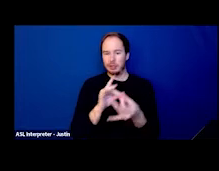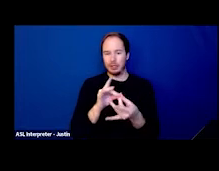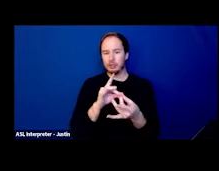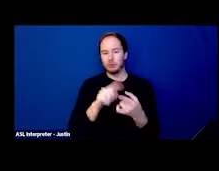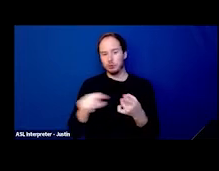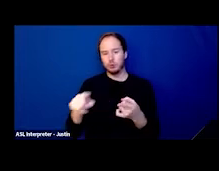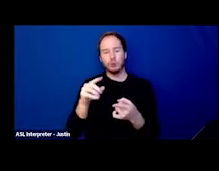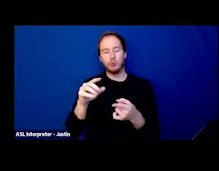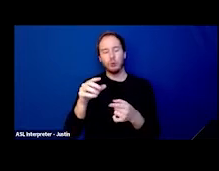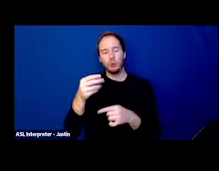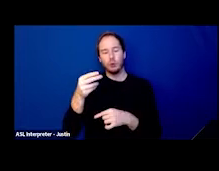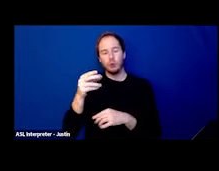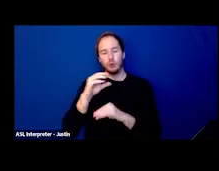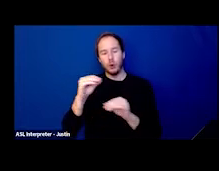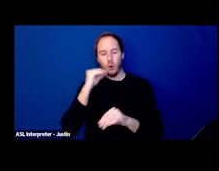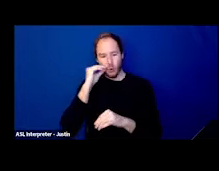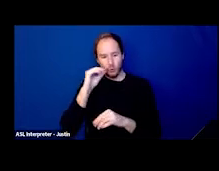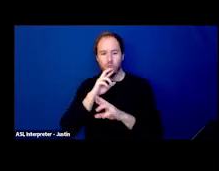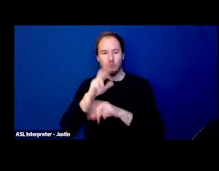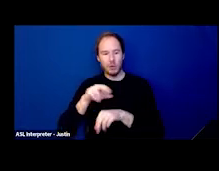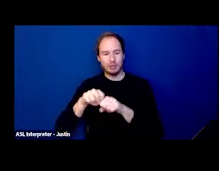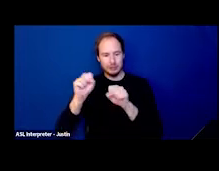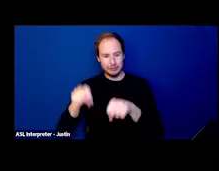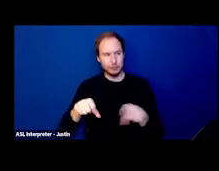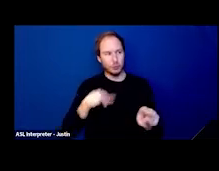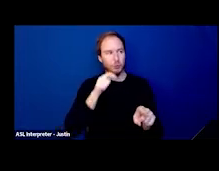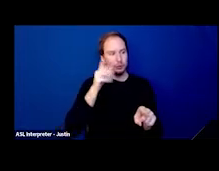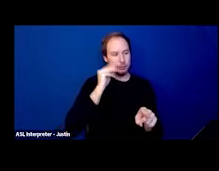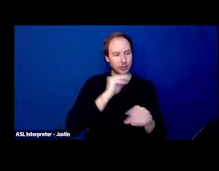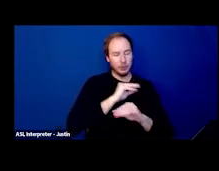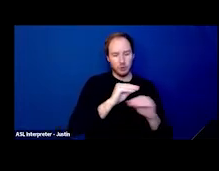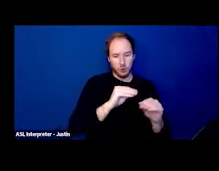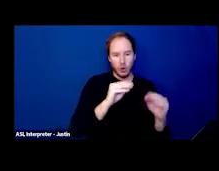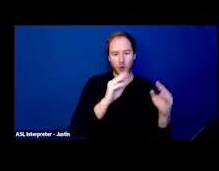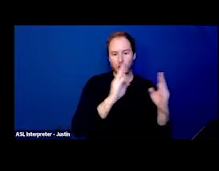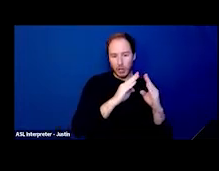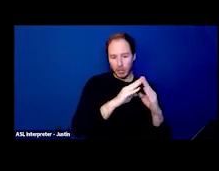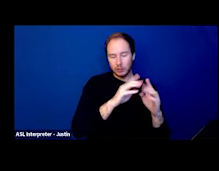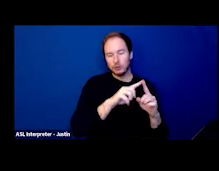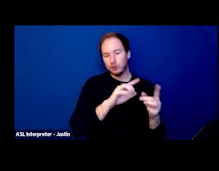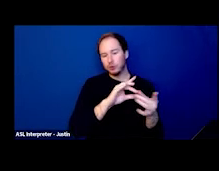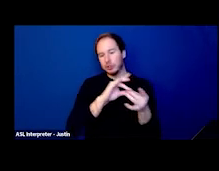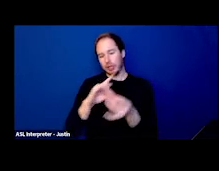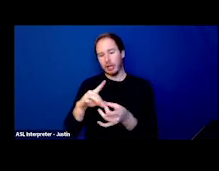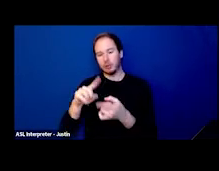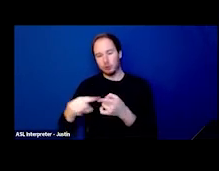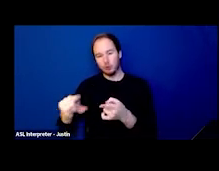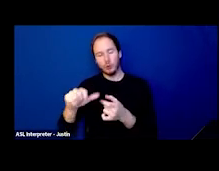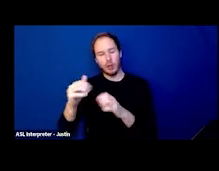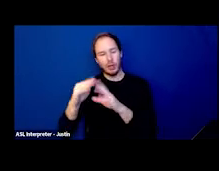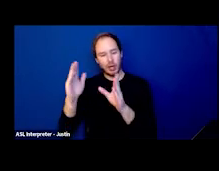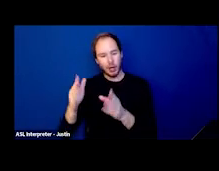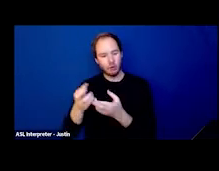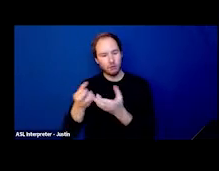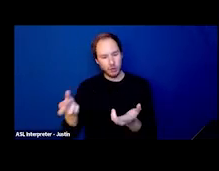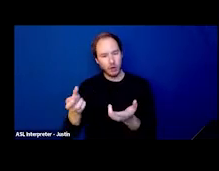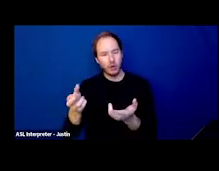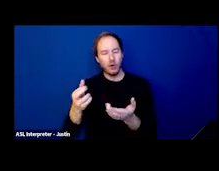both in terms of connecting folks who are experiencing unsheltered homelessness to housing and other resources, and also just as healthcare providers,